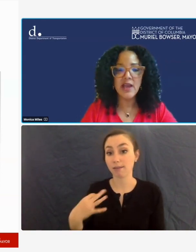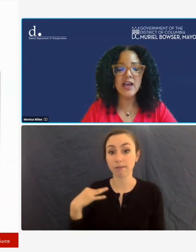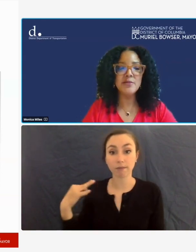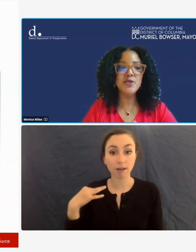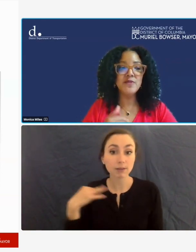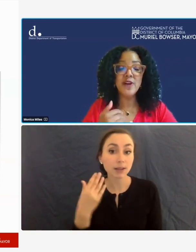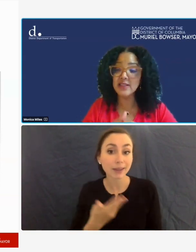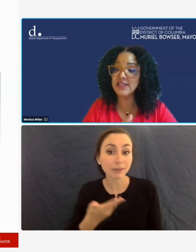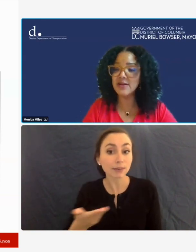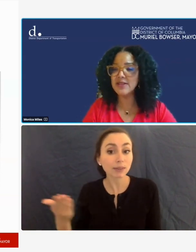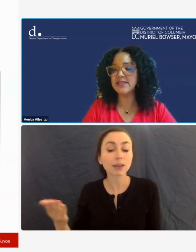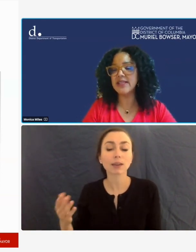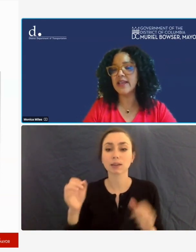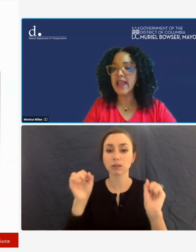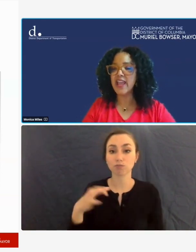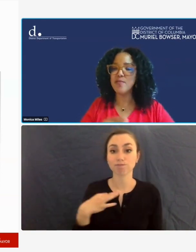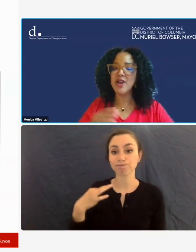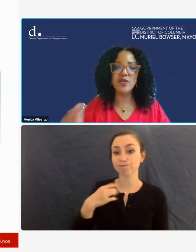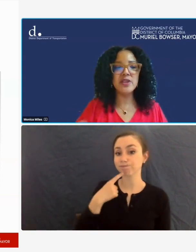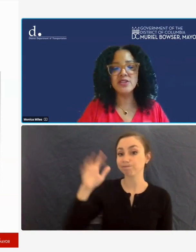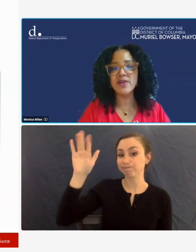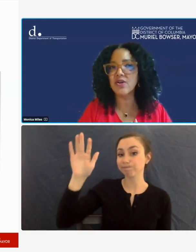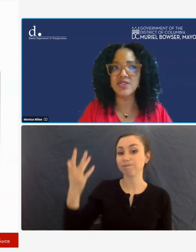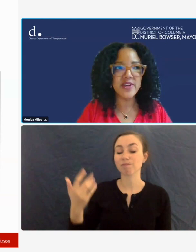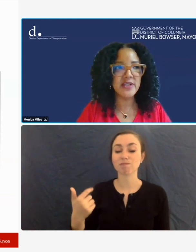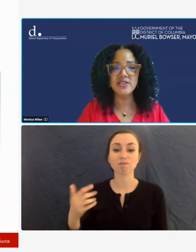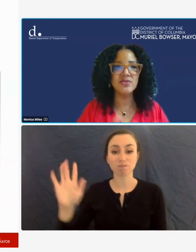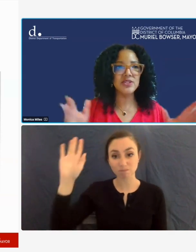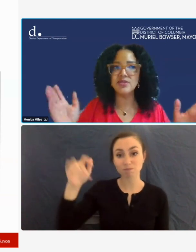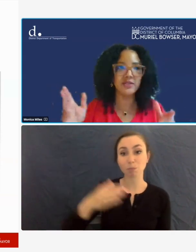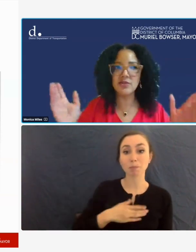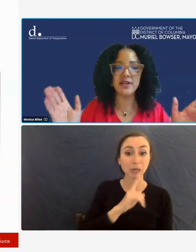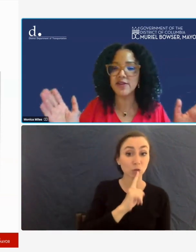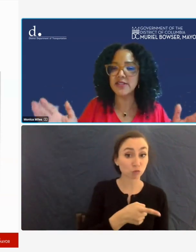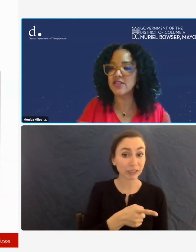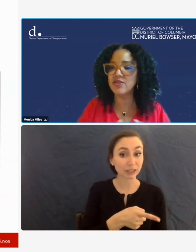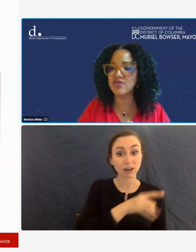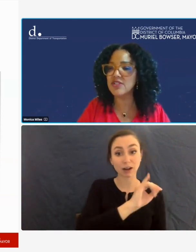um you would voluntarily say hey my real indirect cost rate is 200 and whatever i said 210